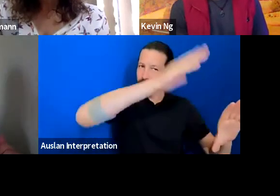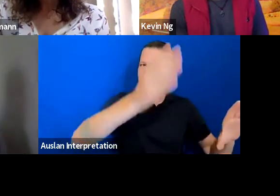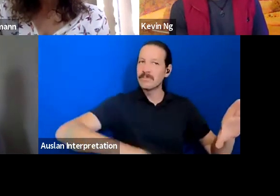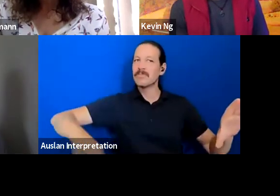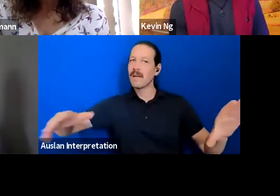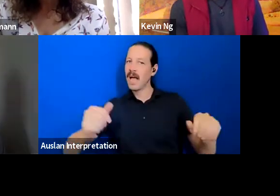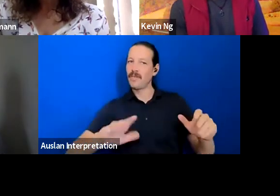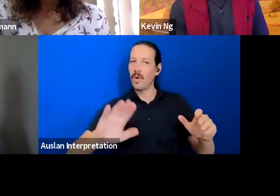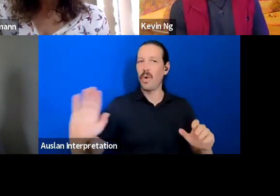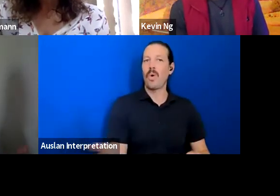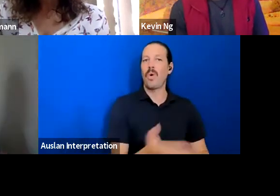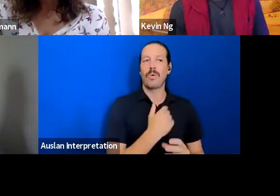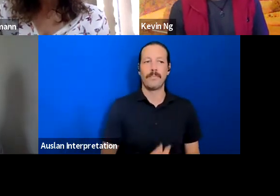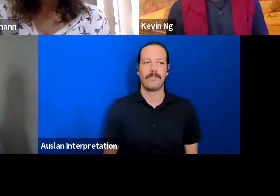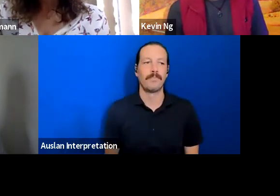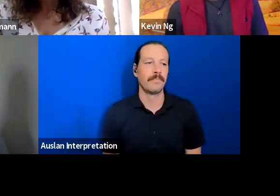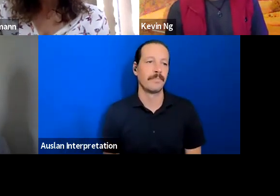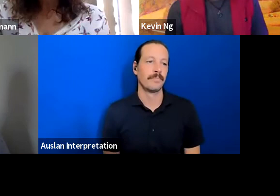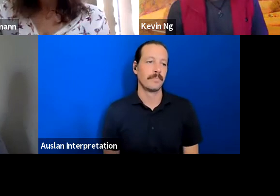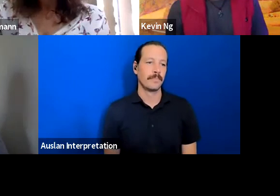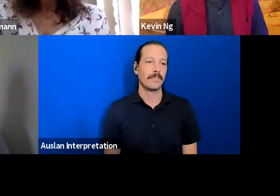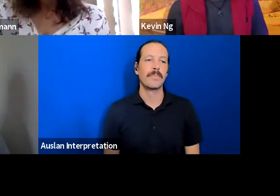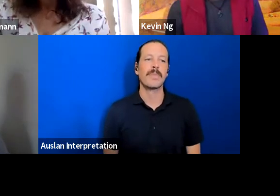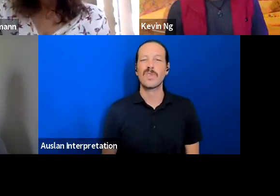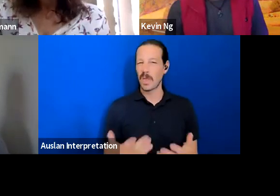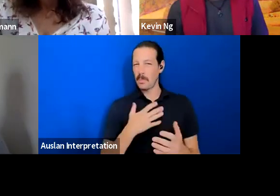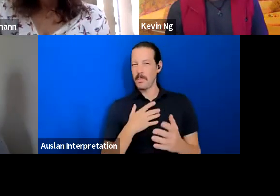they're the bits that I've got, thanks Pip. >>PIP: That's really good point Dane actually